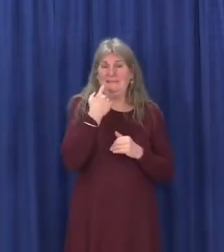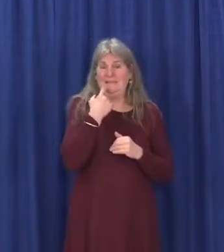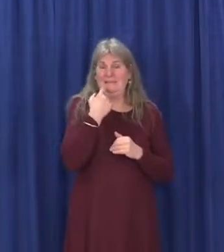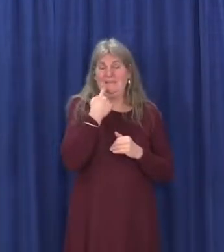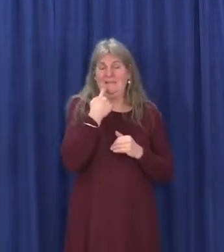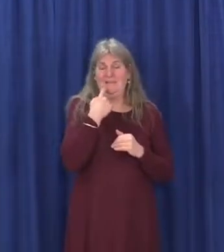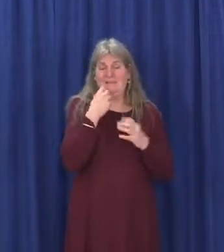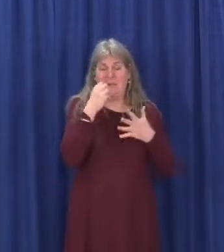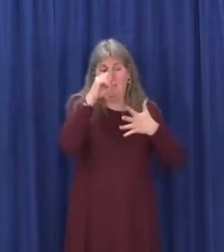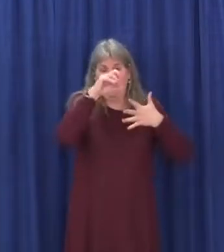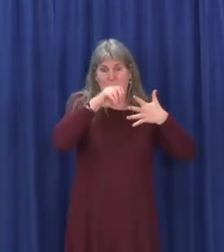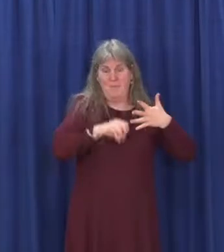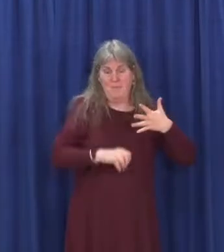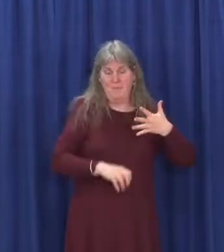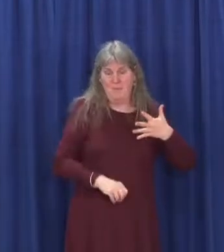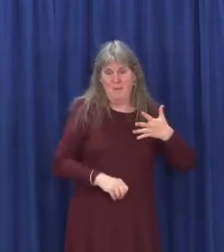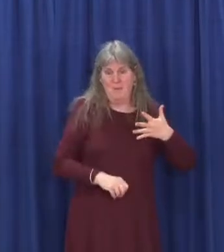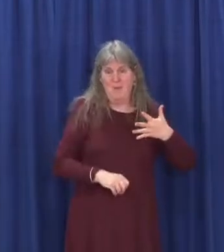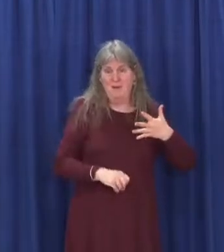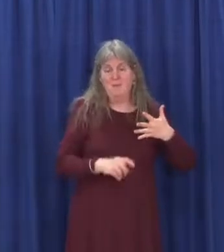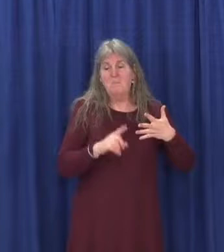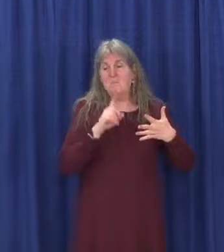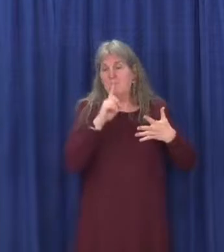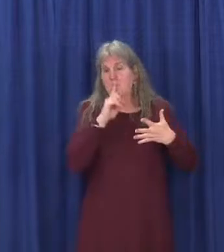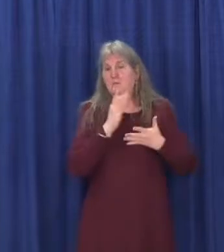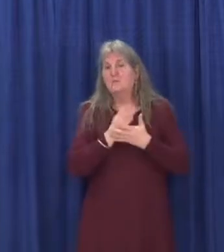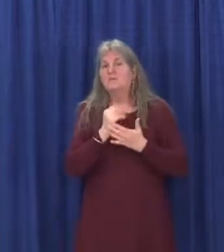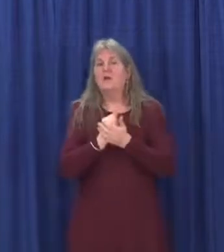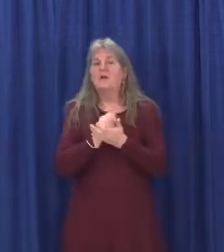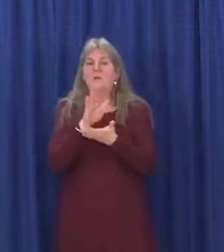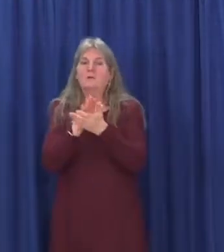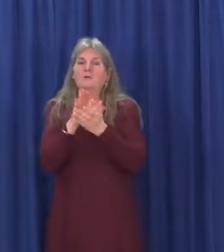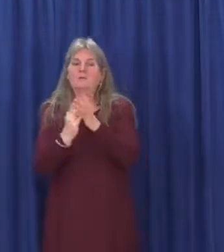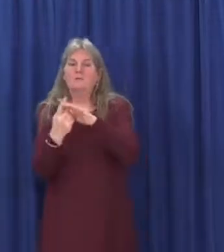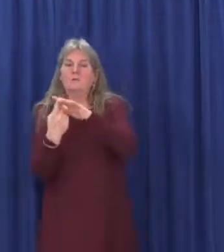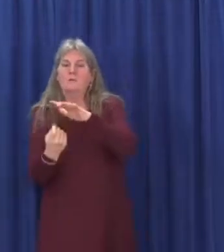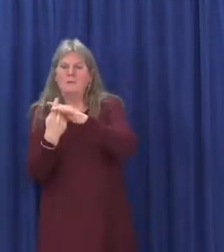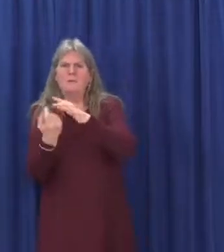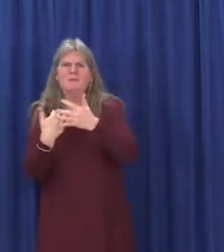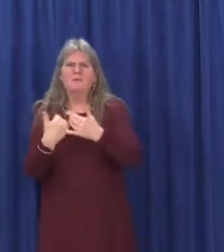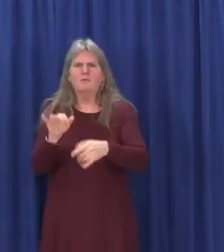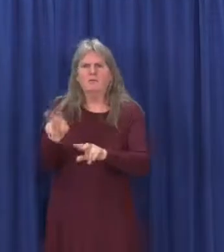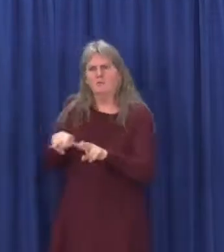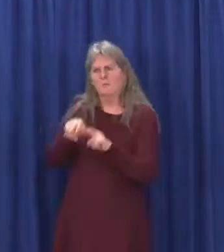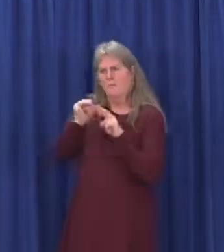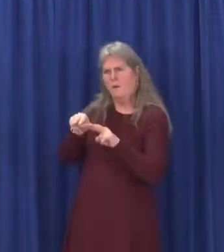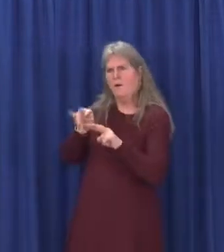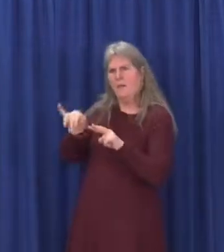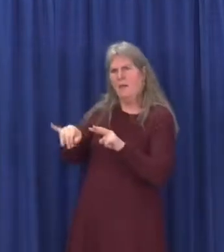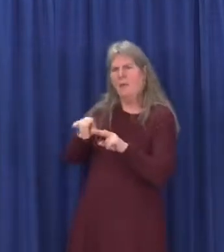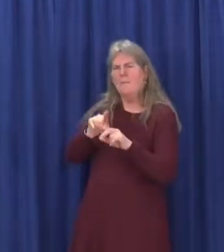you'll hear that I didn't for example, mention school absenteeism, which of course we watch, and other things. But it gives you a sense